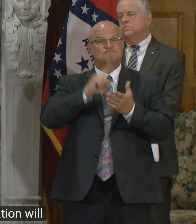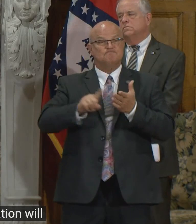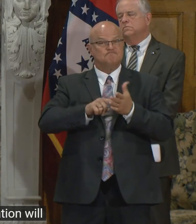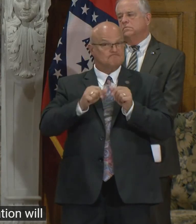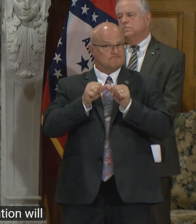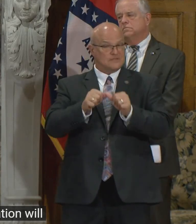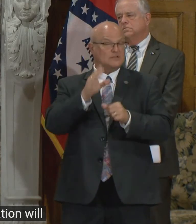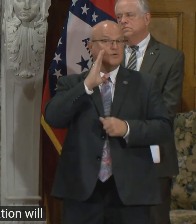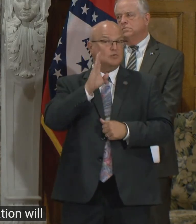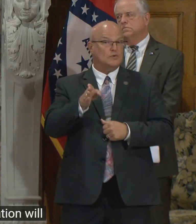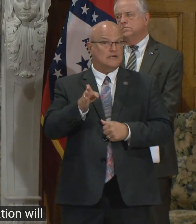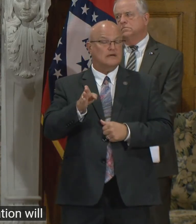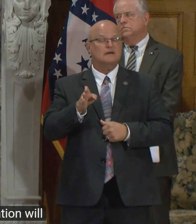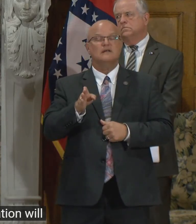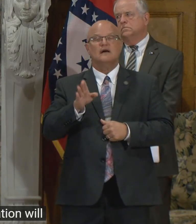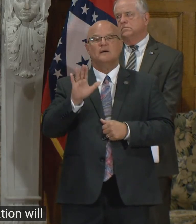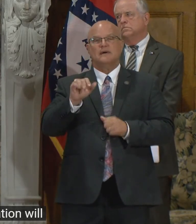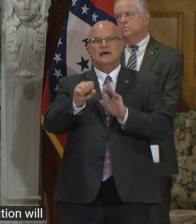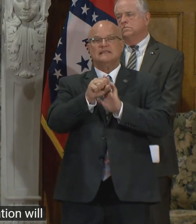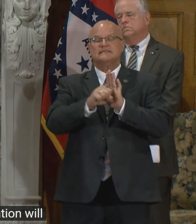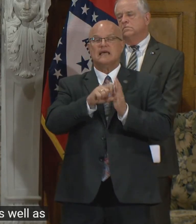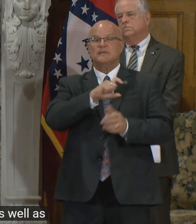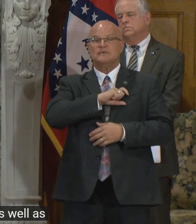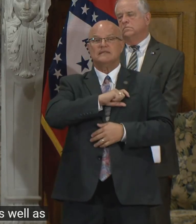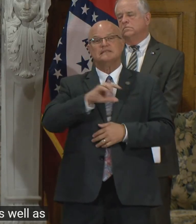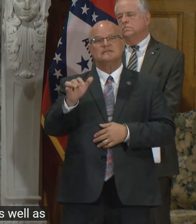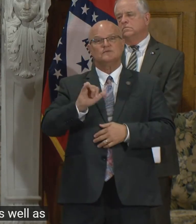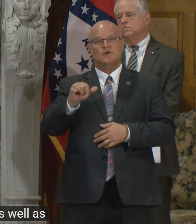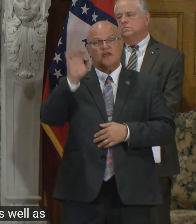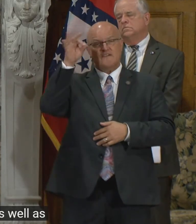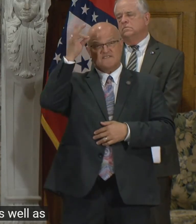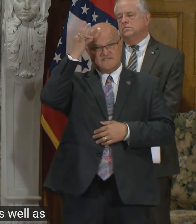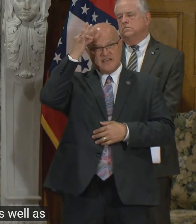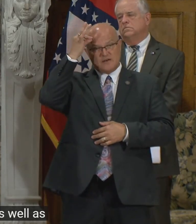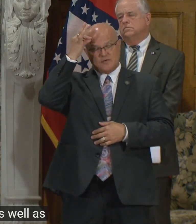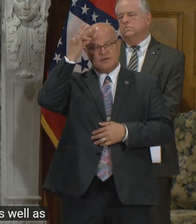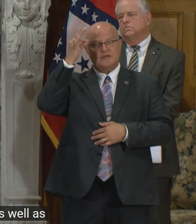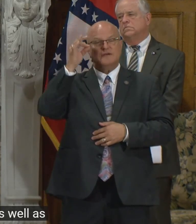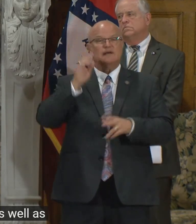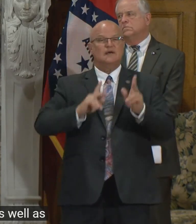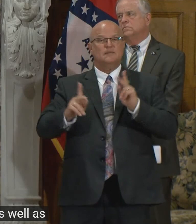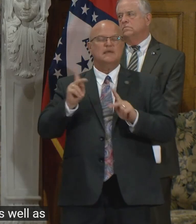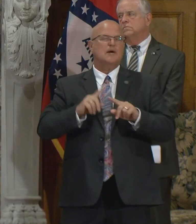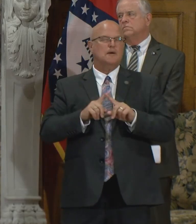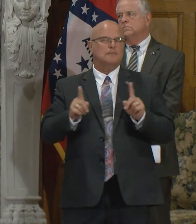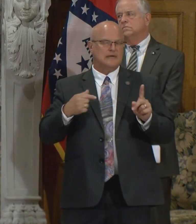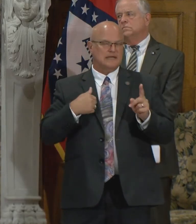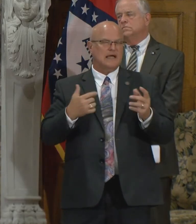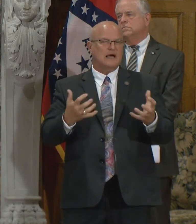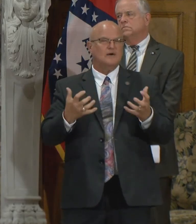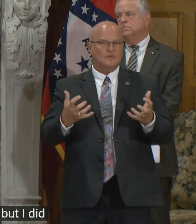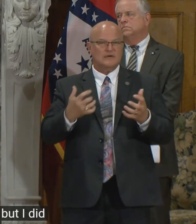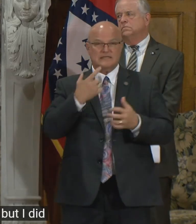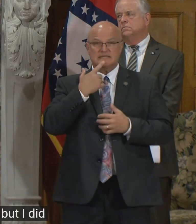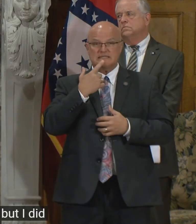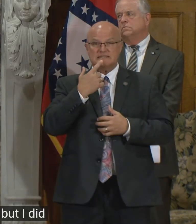continue by the state police as well as by a federal authorities. But I did want to say.